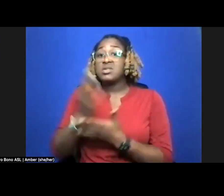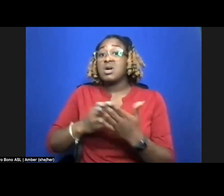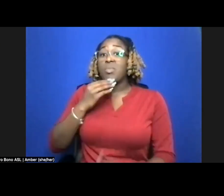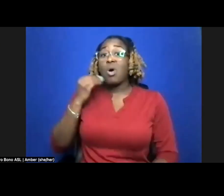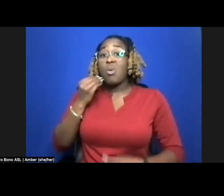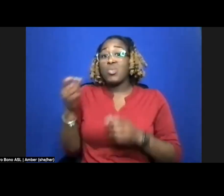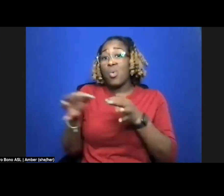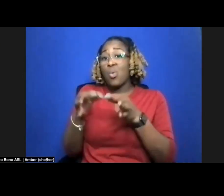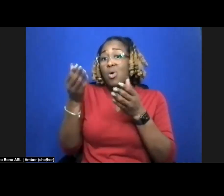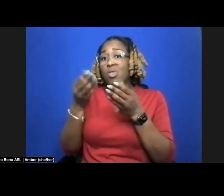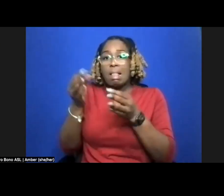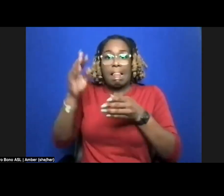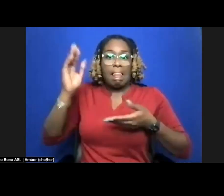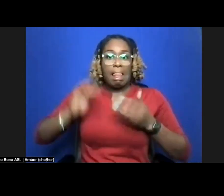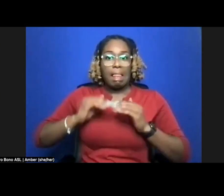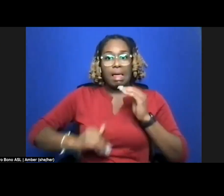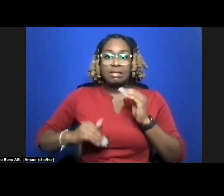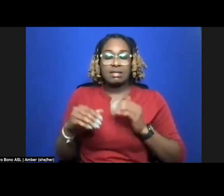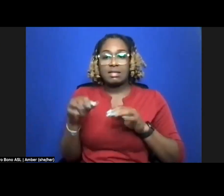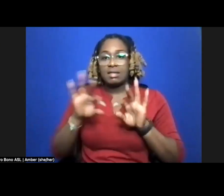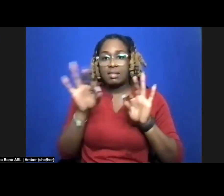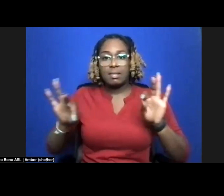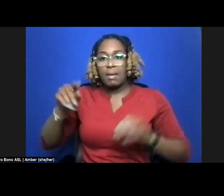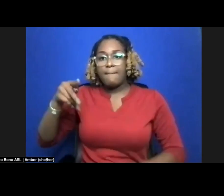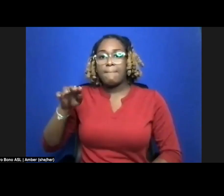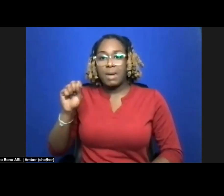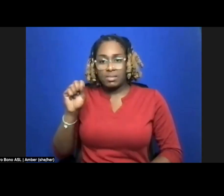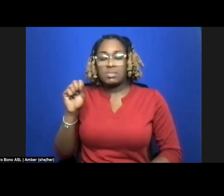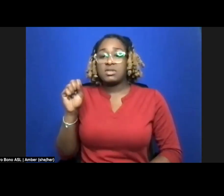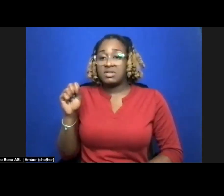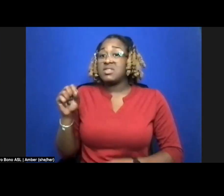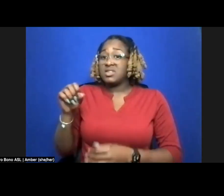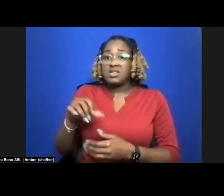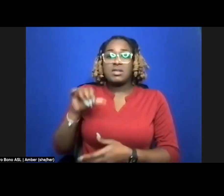pipes this metallic stew pot boiling over. my ancestors bartered their gold teeth for green,